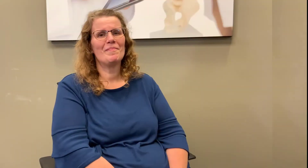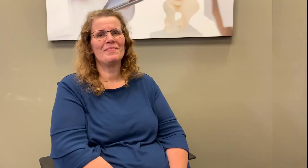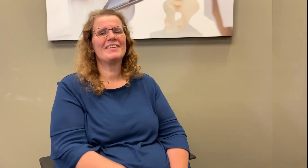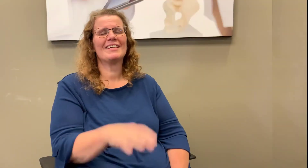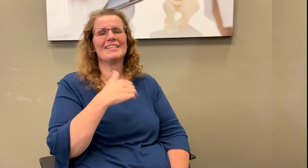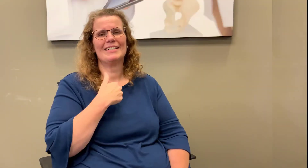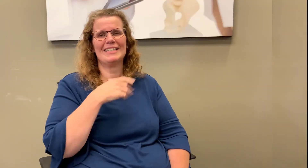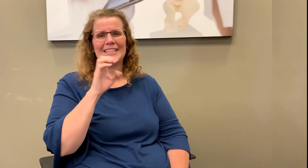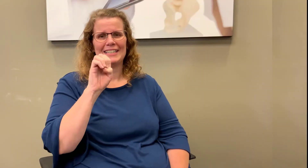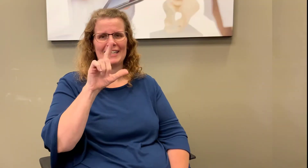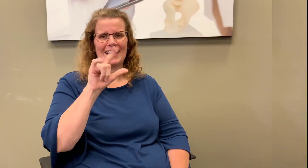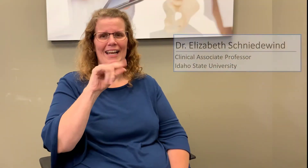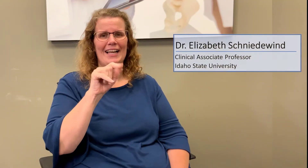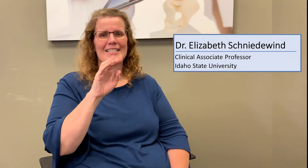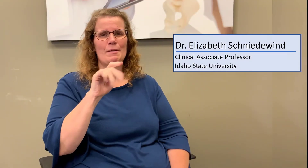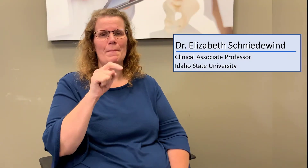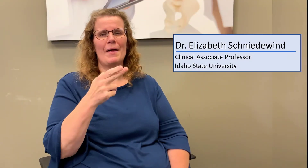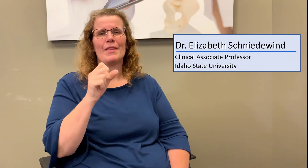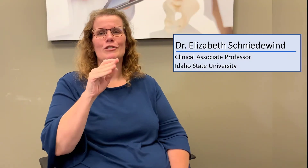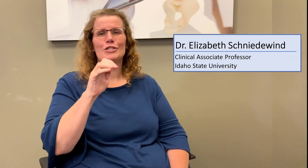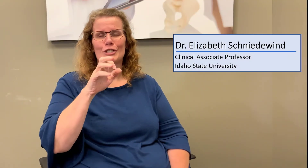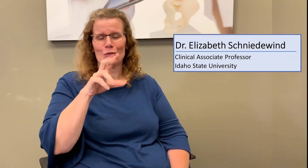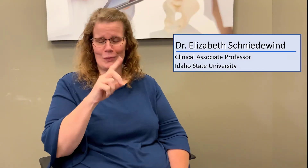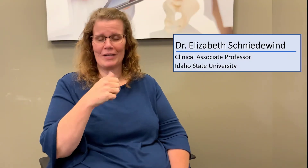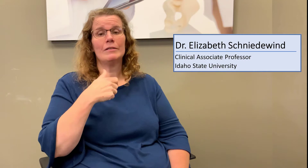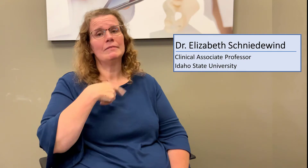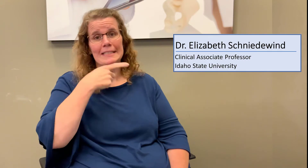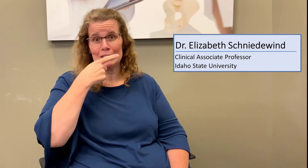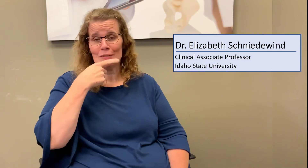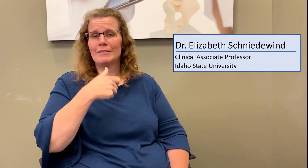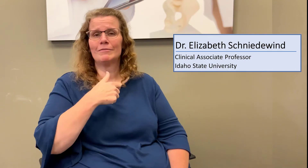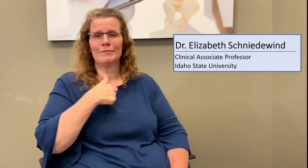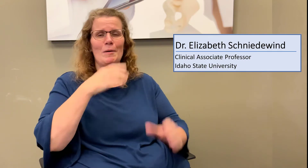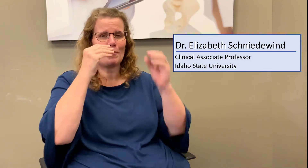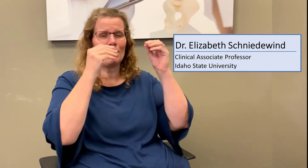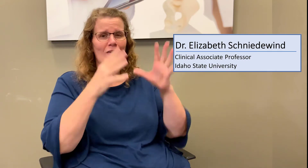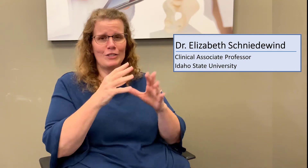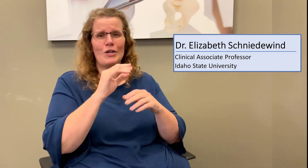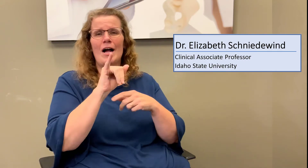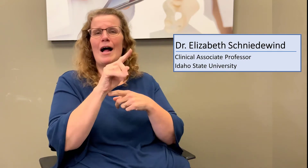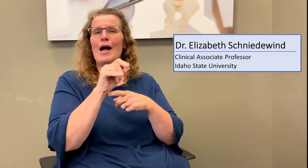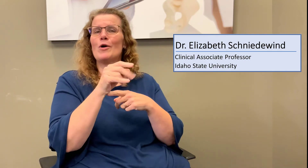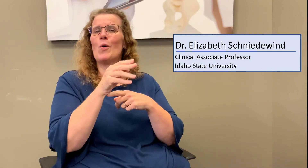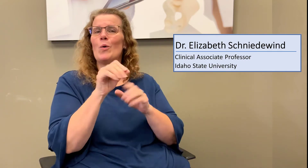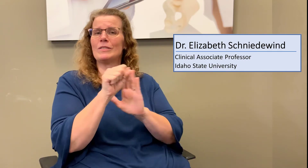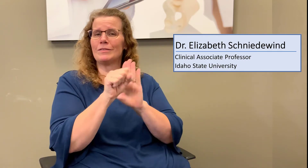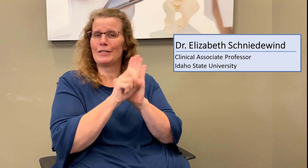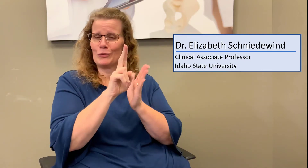Hi, I'm Elizabeth Schniedewind. I'm not Deaf, and I'm a Clinical Associate